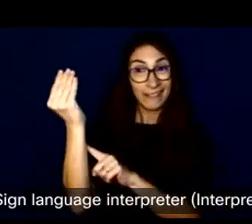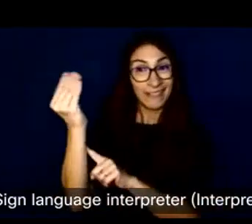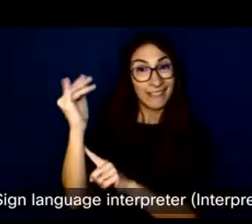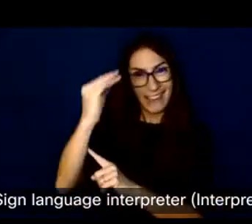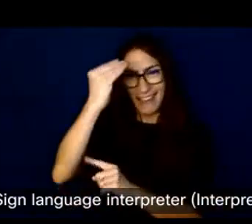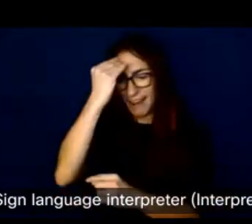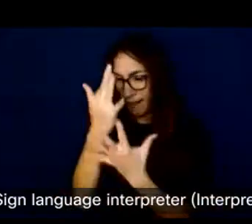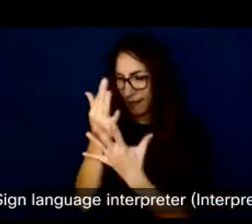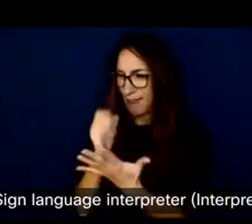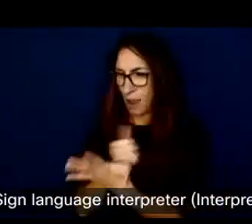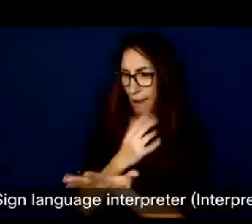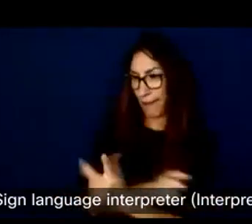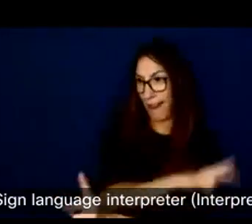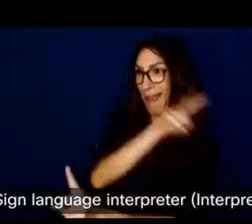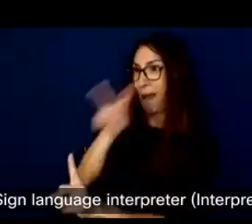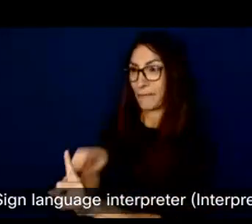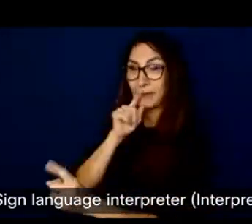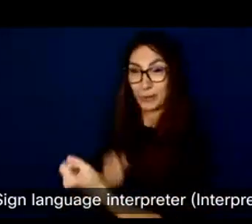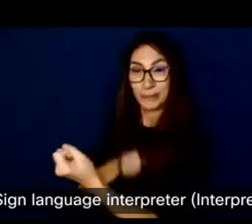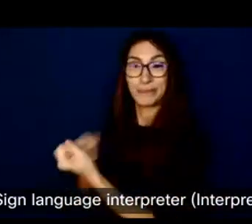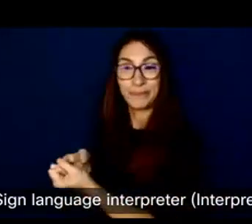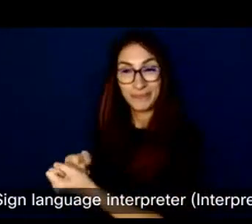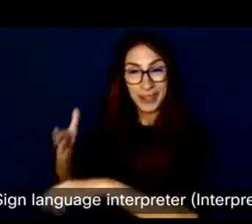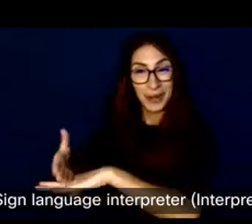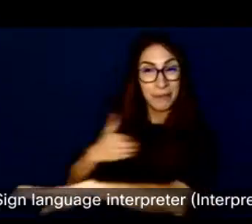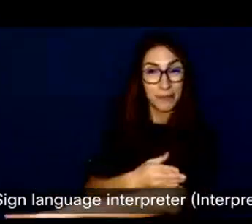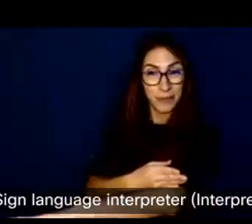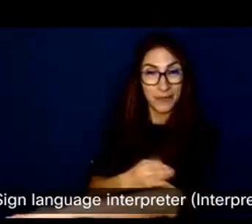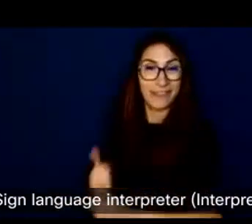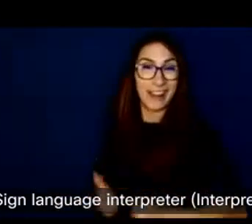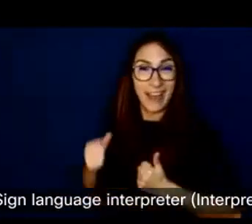support the life of someone living with HIV. I can tell you